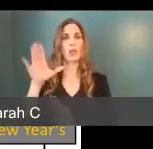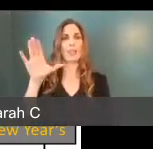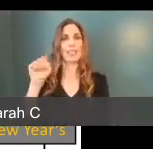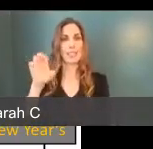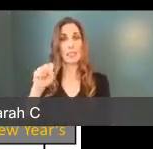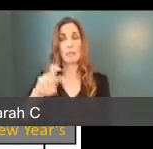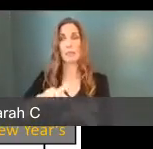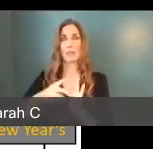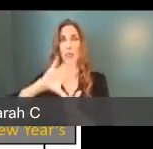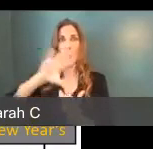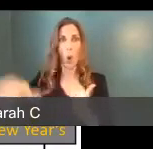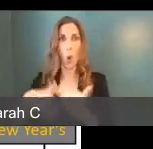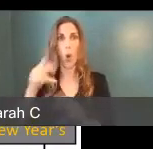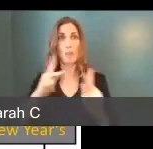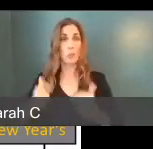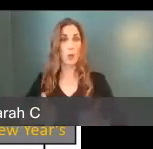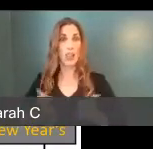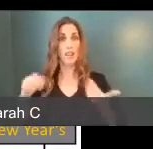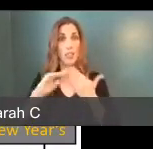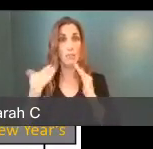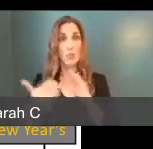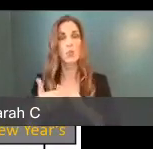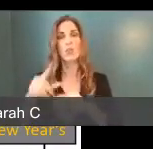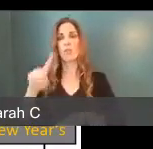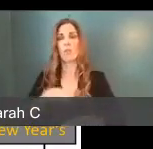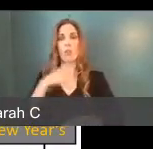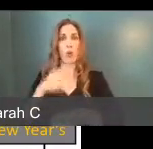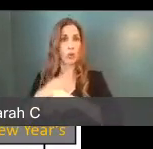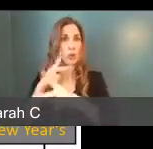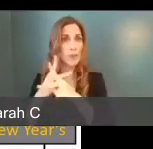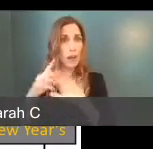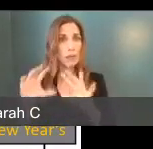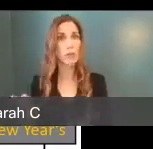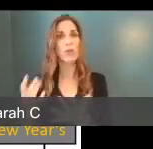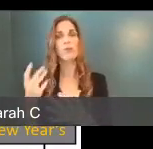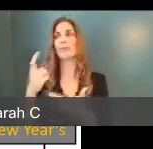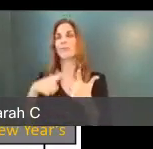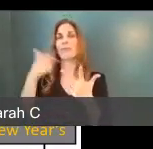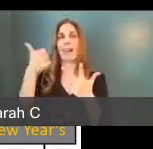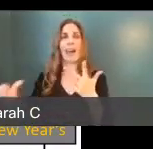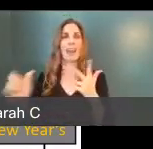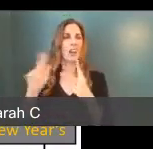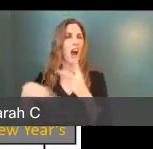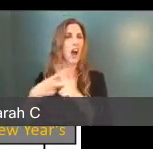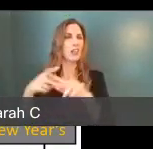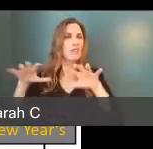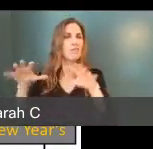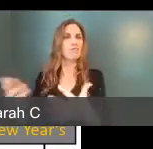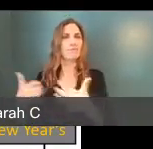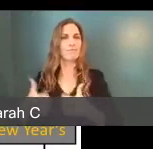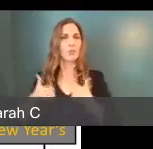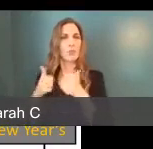the community and at long-term care facilities and any congregate settings, and then the pink line is